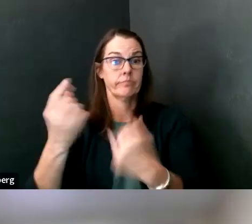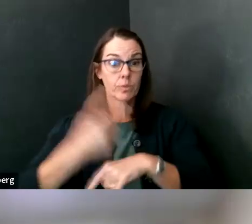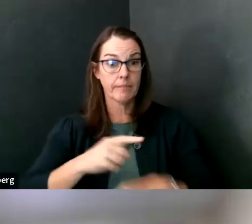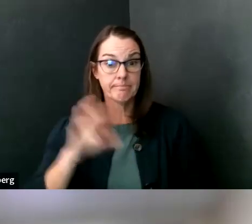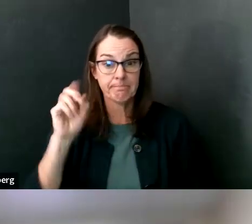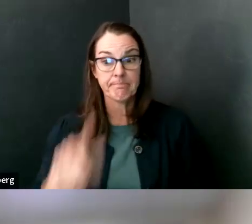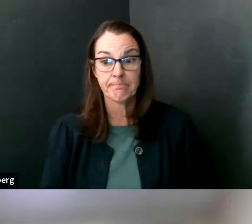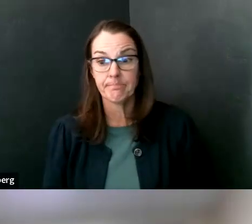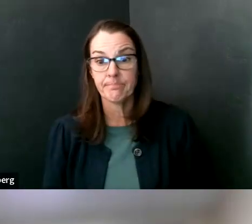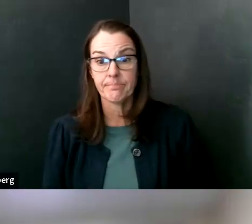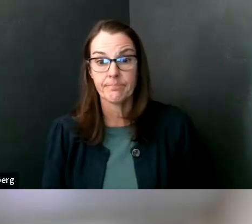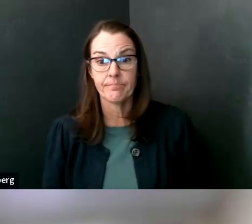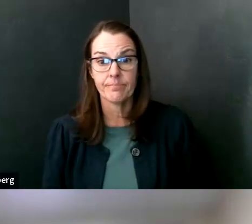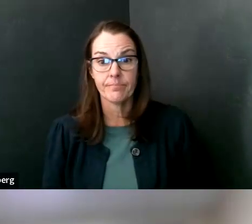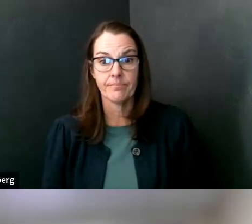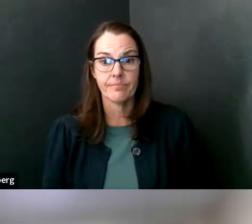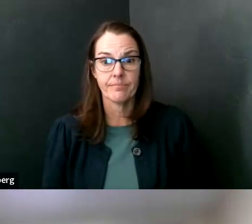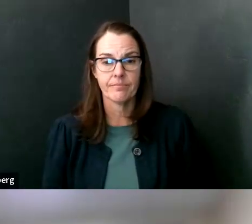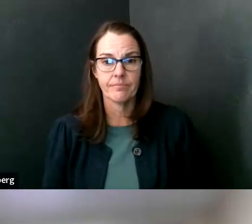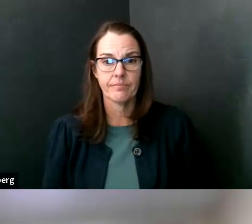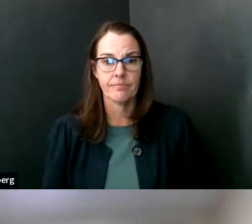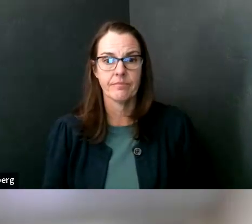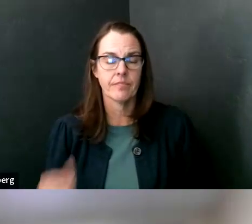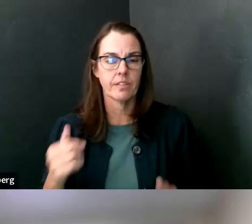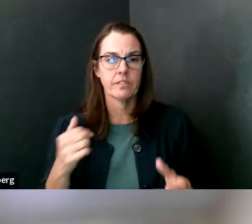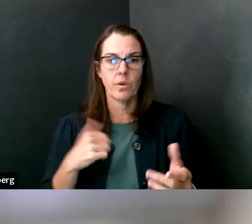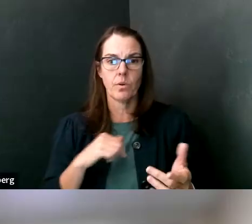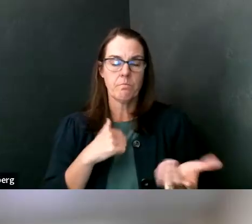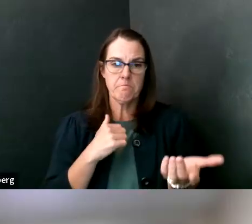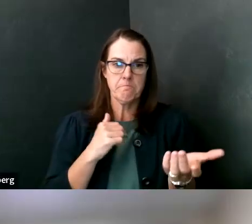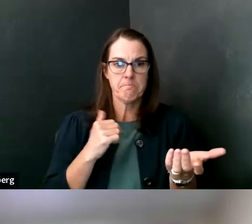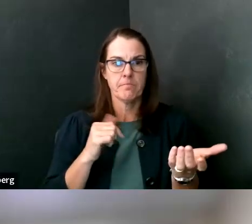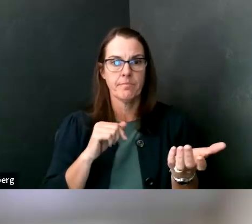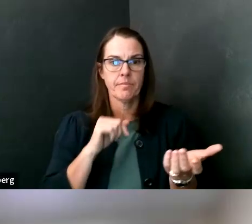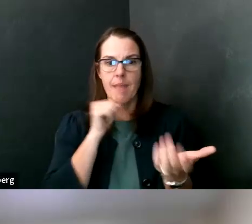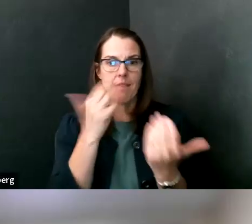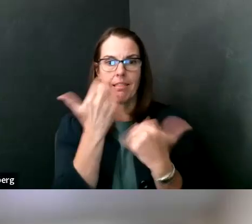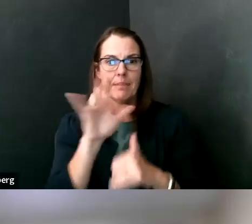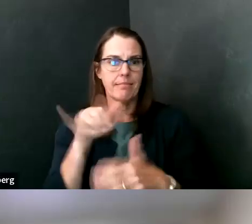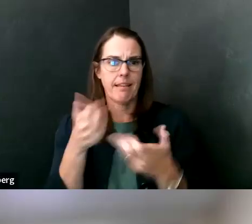the five minutes to present to the board today. So I am not limiting that opportunity. So maybe